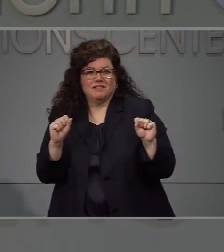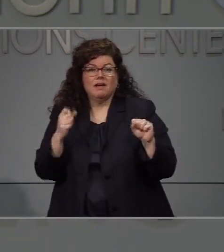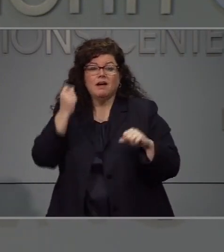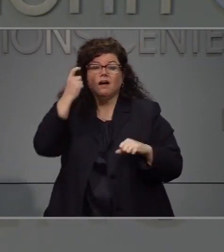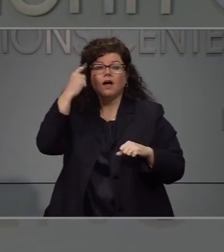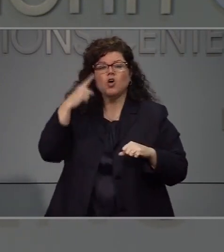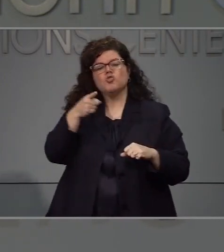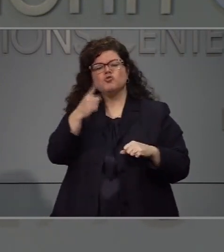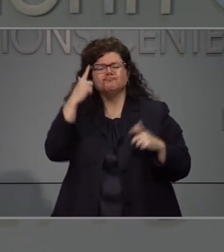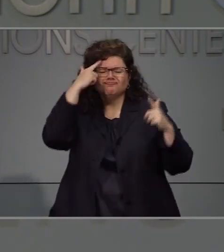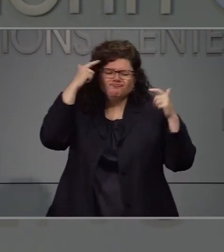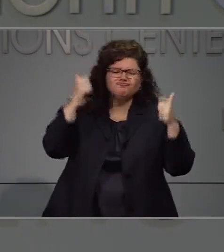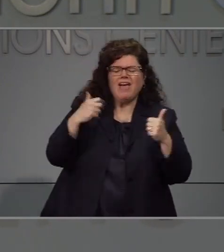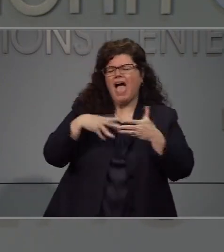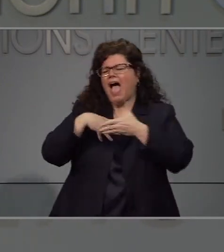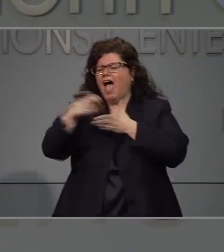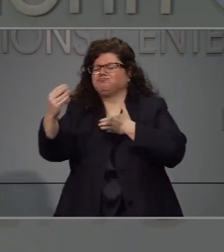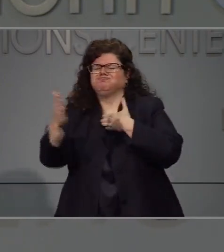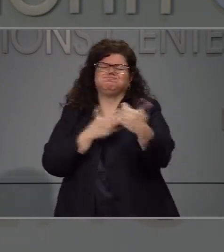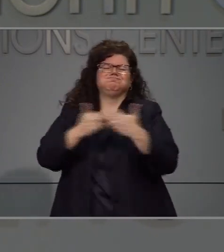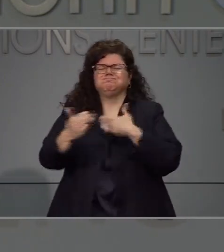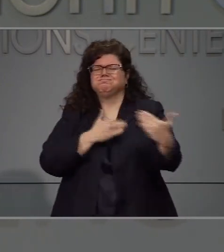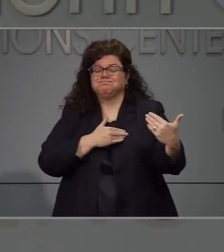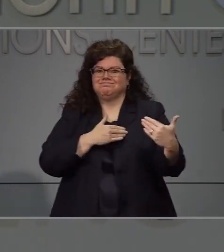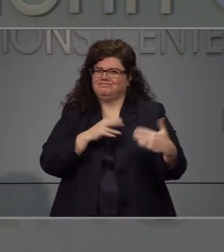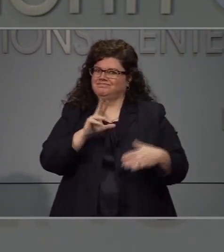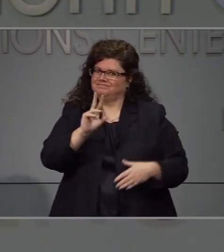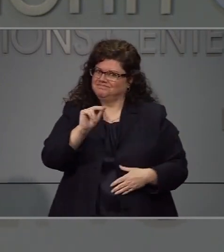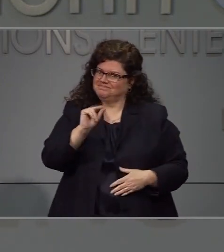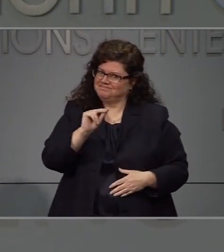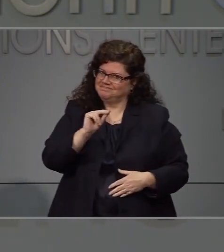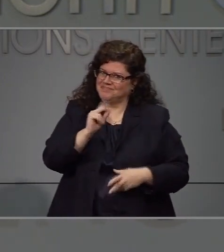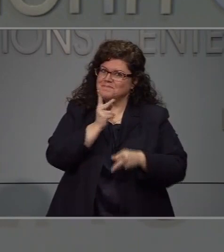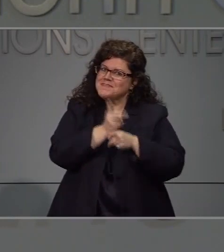I THINK THIS STEP WE'RE TAKING TODAY IS GOING TO BOOST OUR ECONOMY LIFTING THE STAY HOME ORDER WILL BE A POSITIVE THING